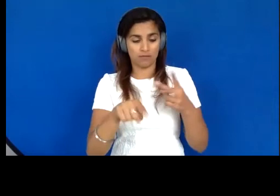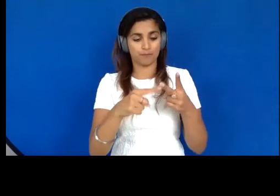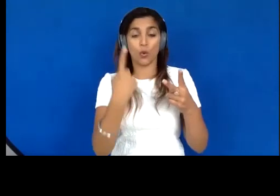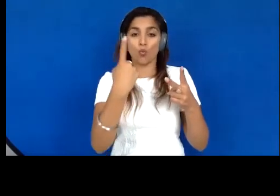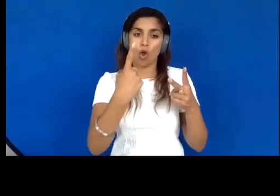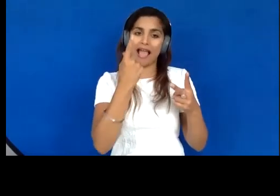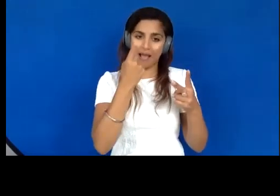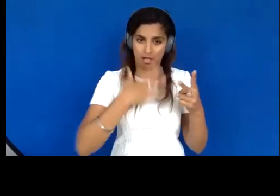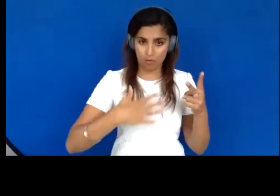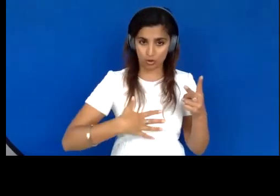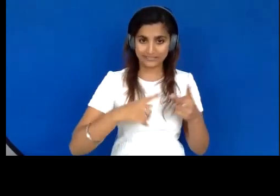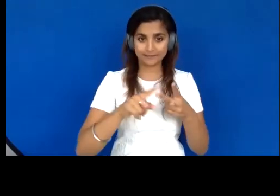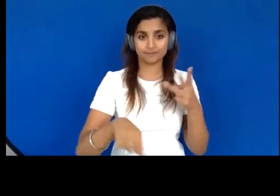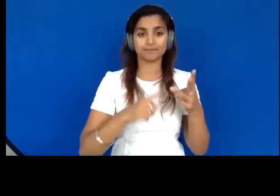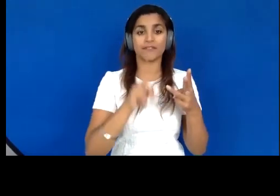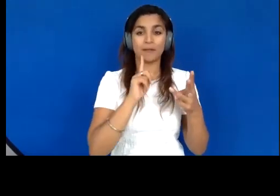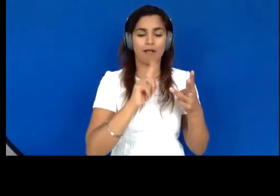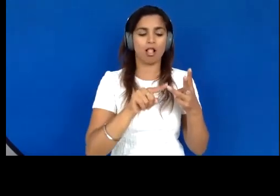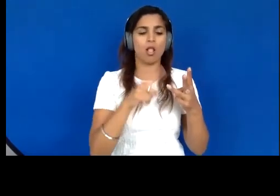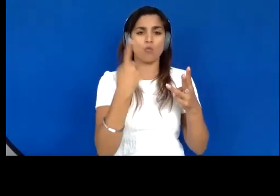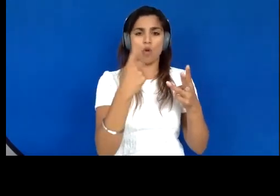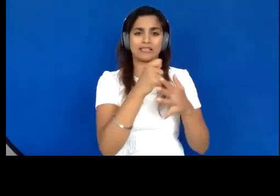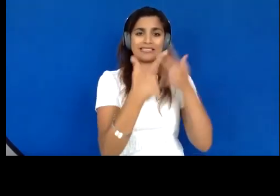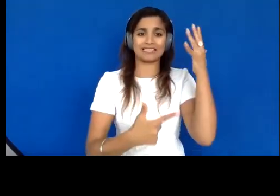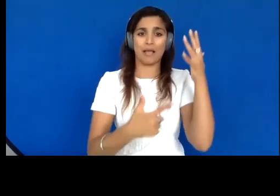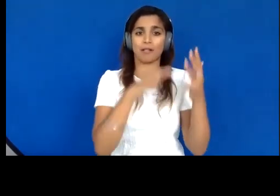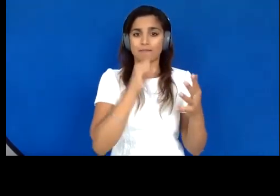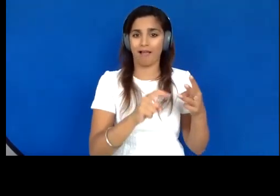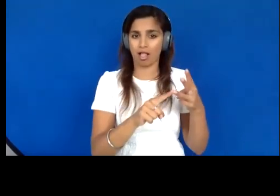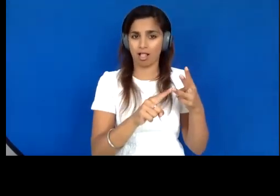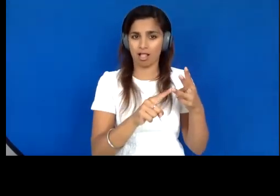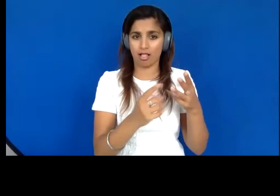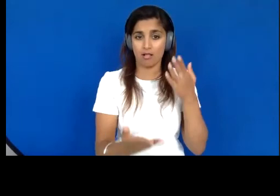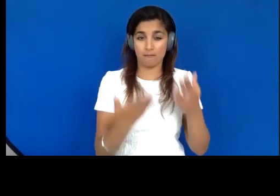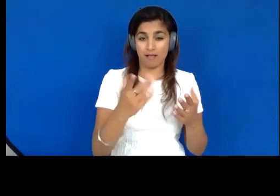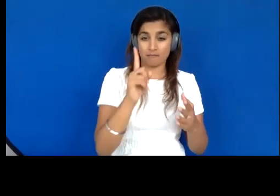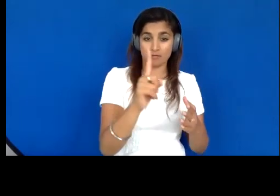one is a disabled male in contrast 38 are identifiable as able-bodied white